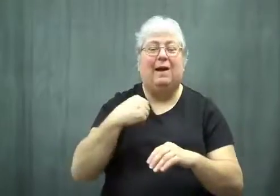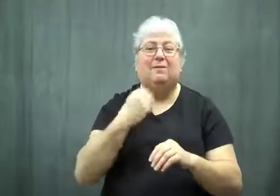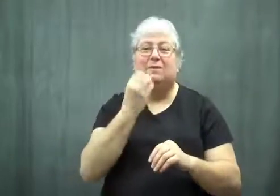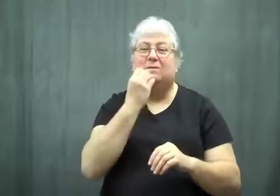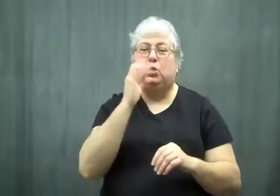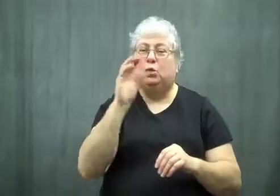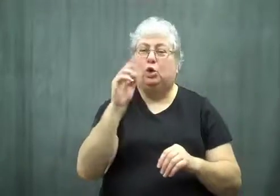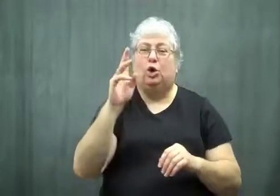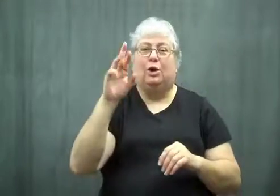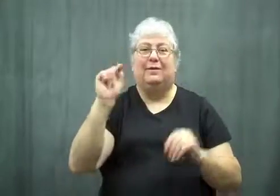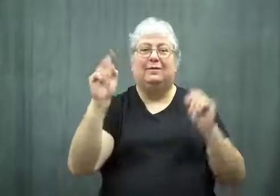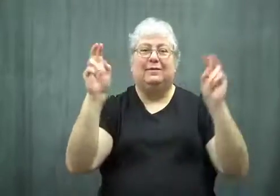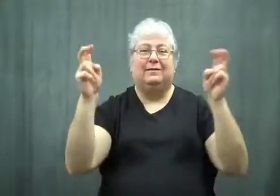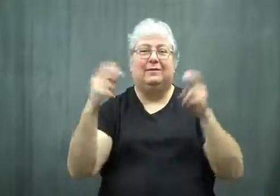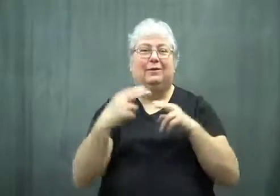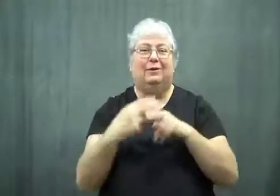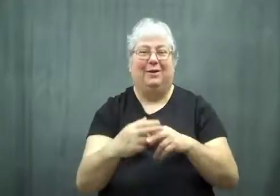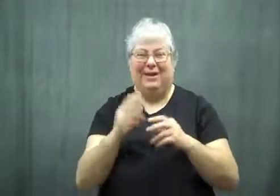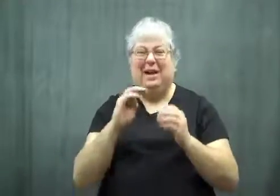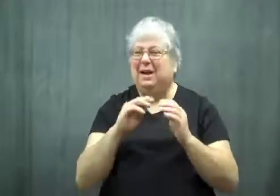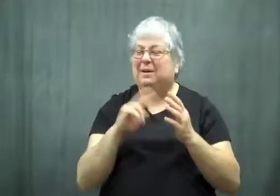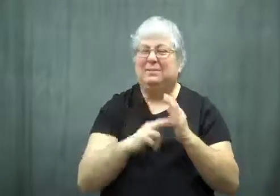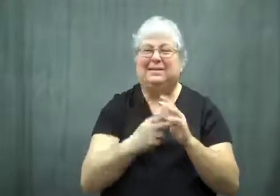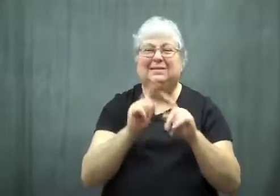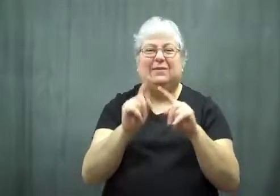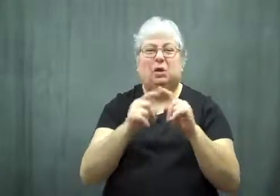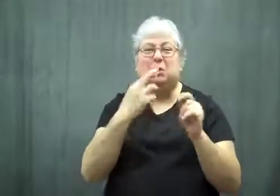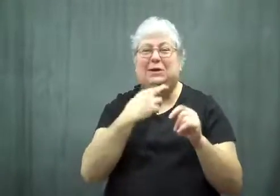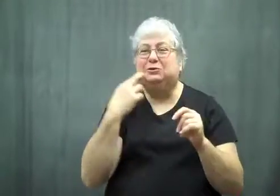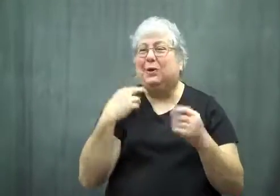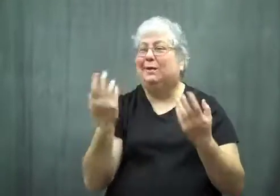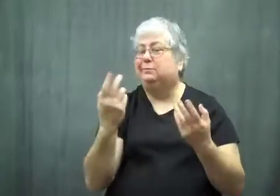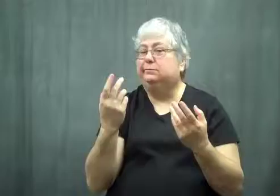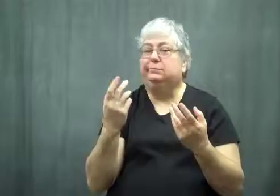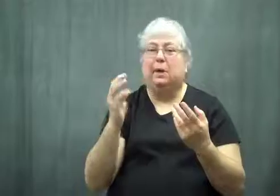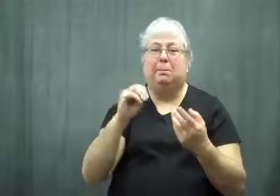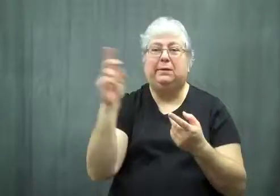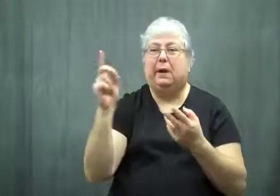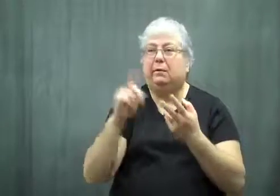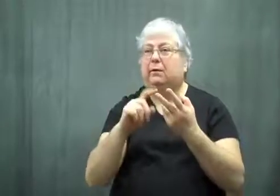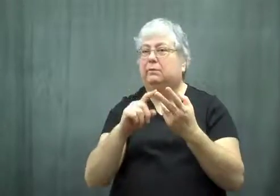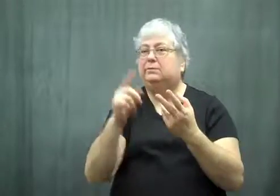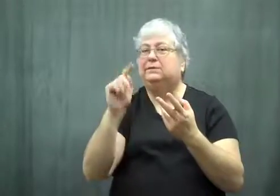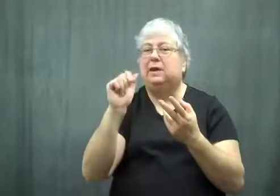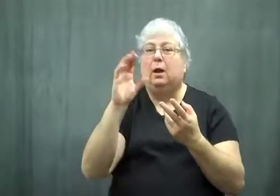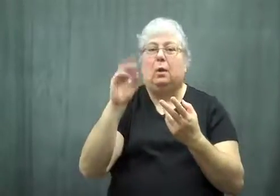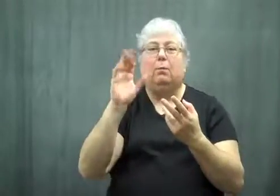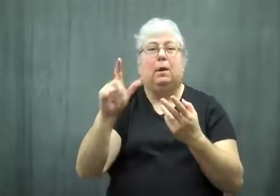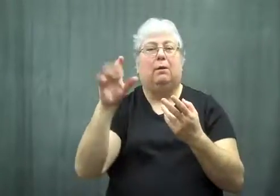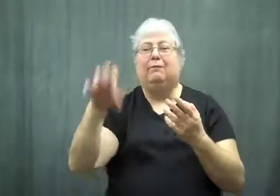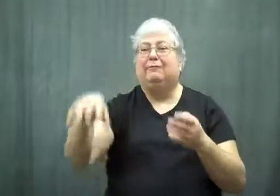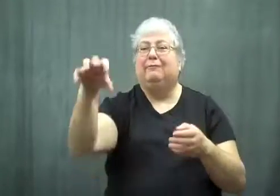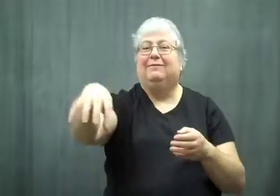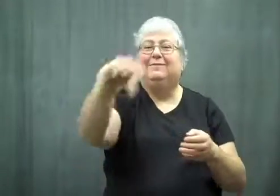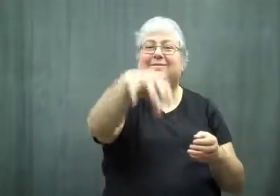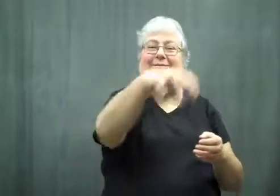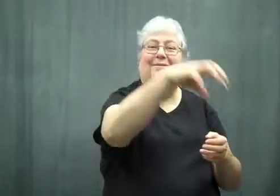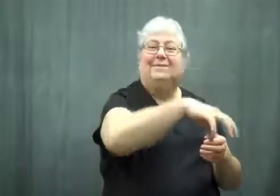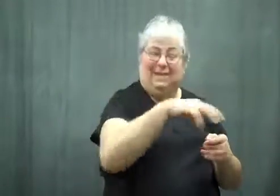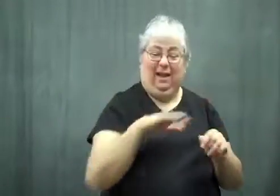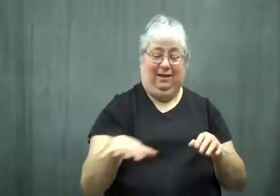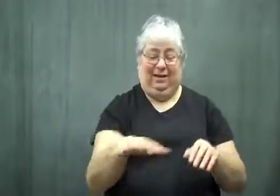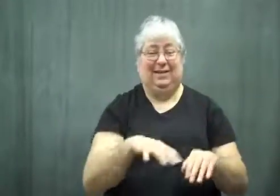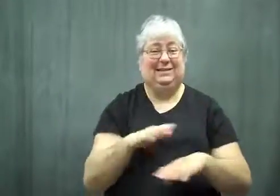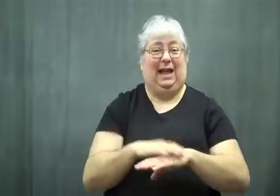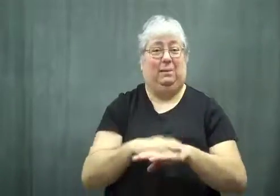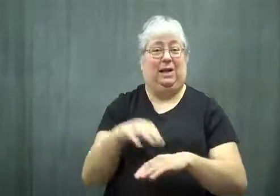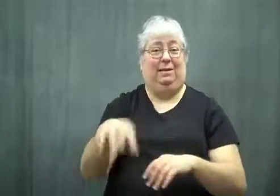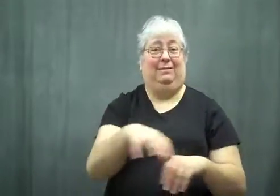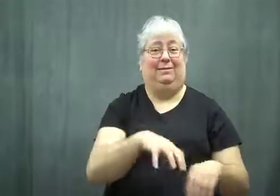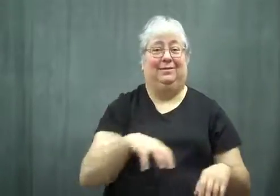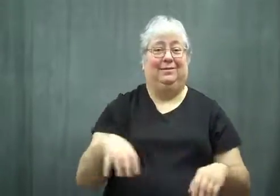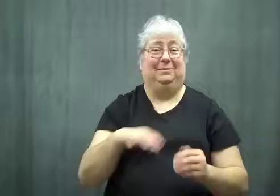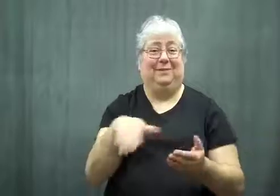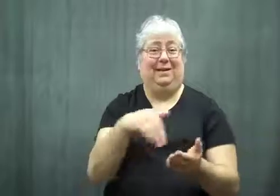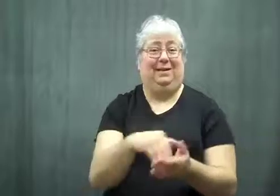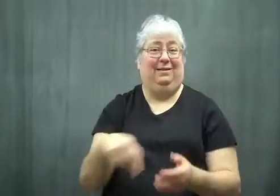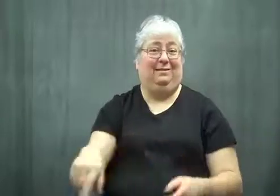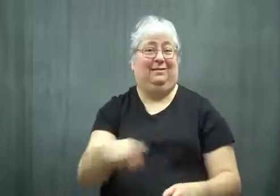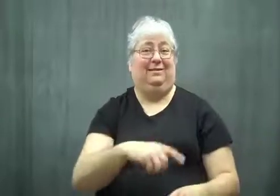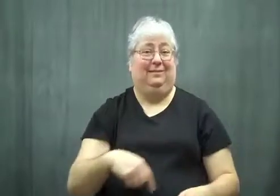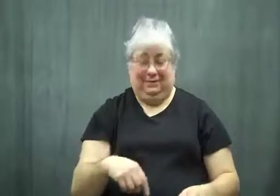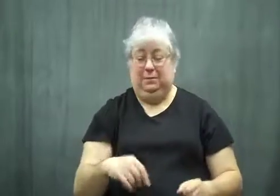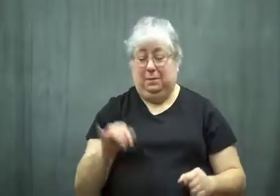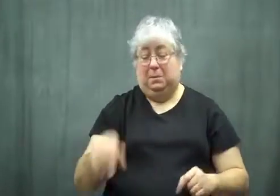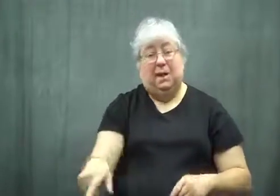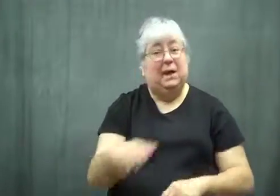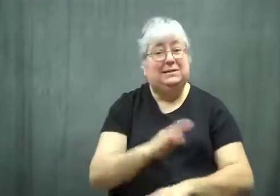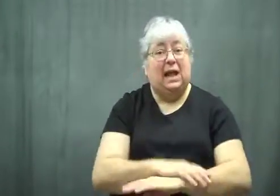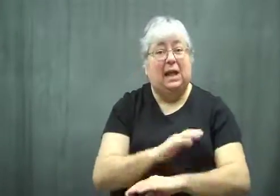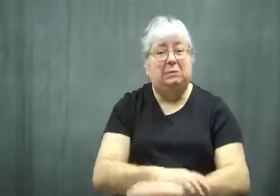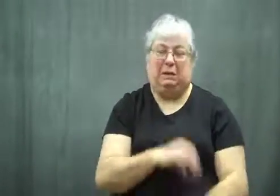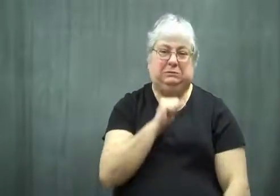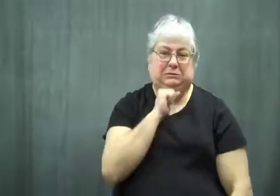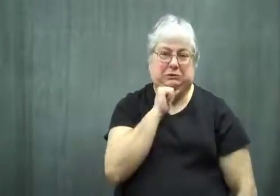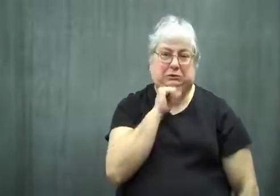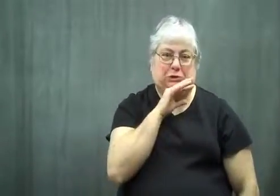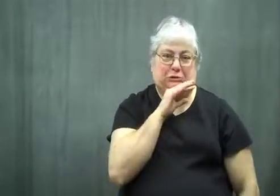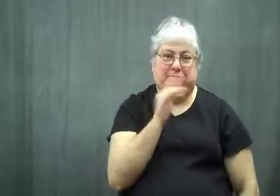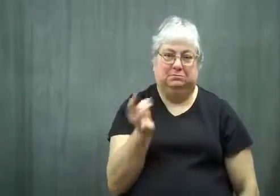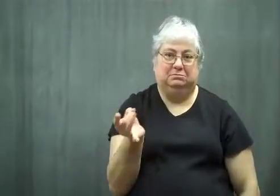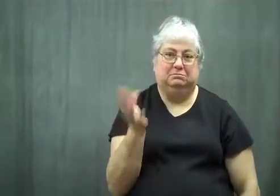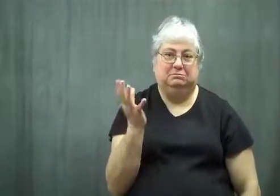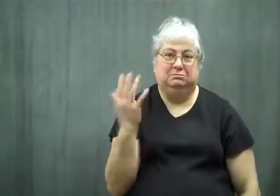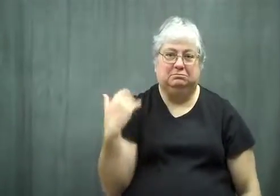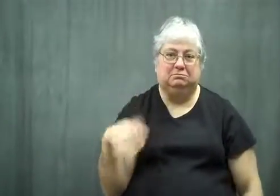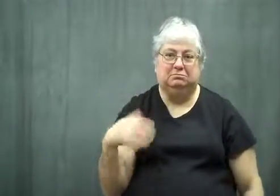in the food court, where they have various restaurants, McDonald's, Taco Bell, and so on.